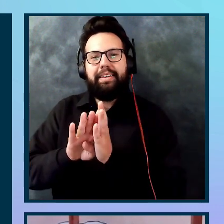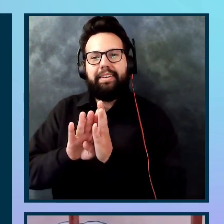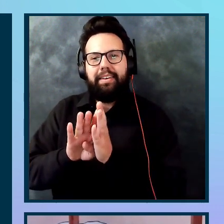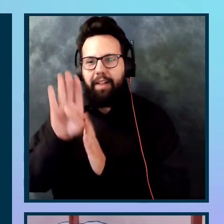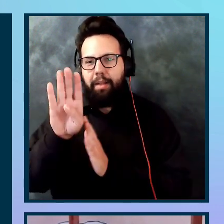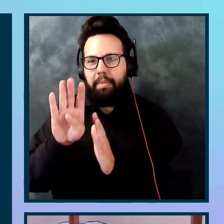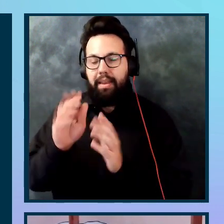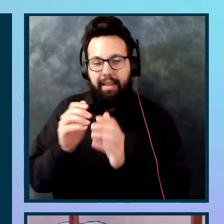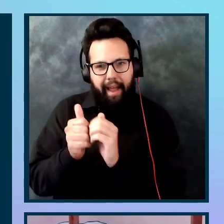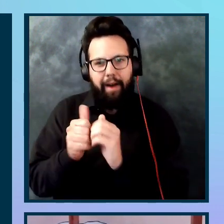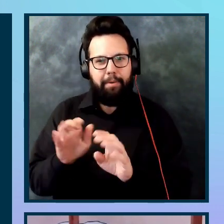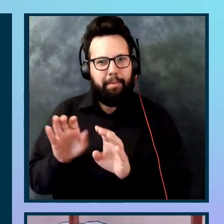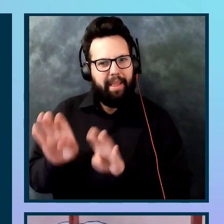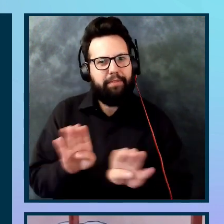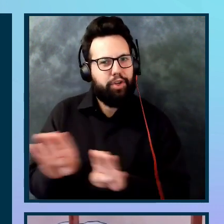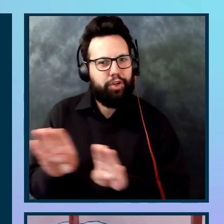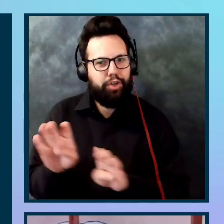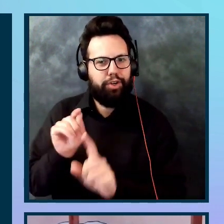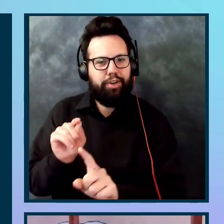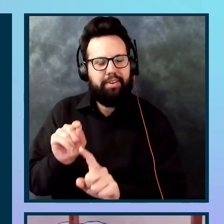again, it's an Agile process that's pretty common,